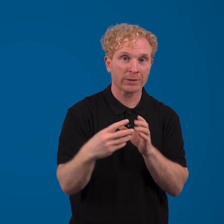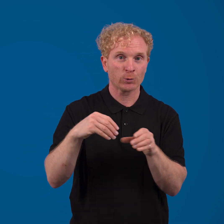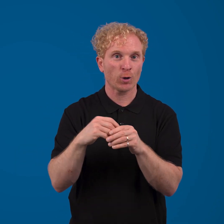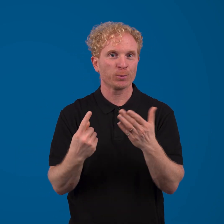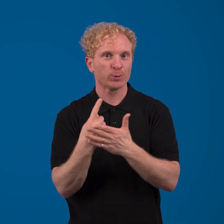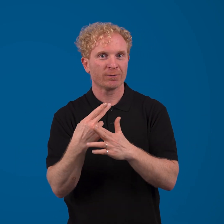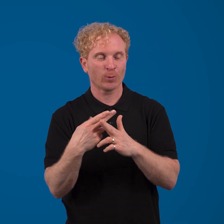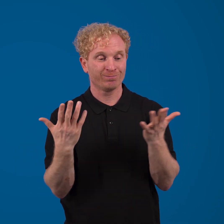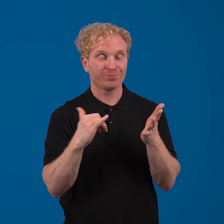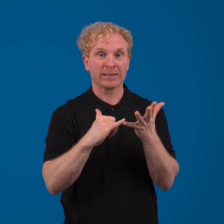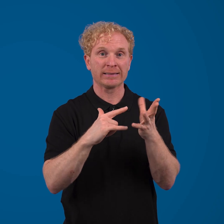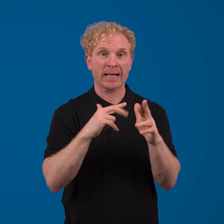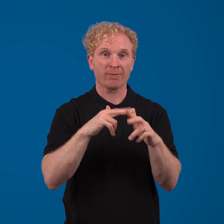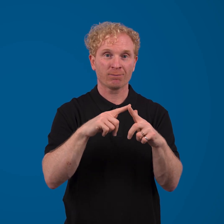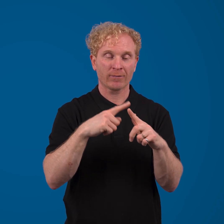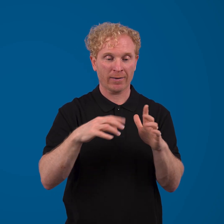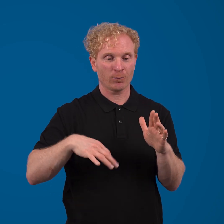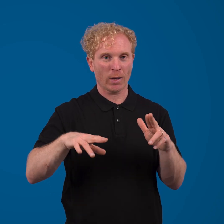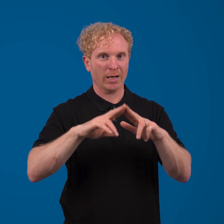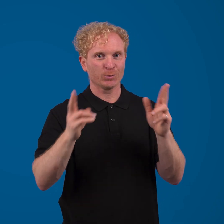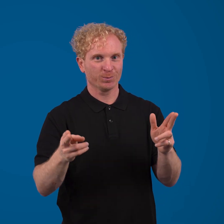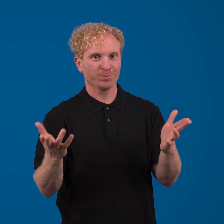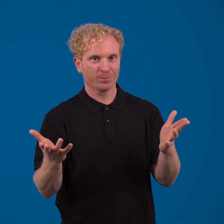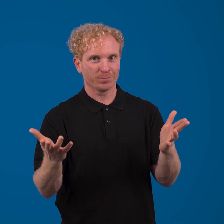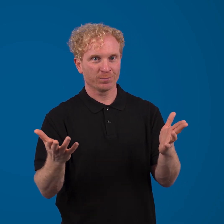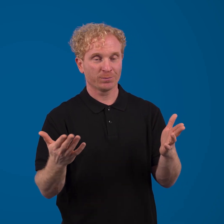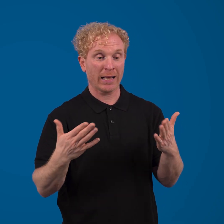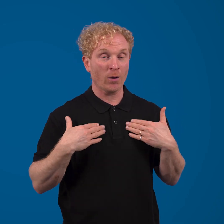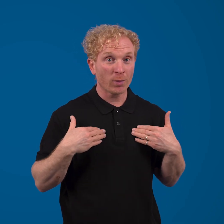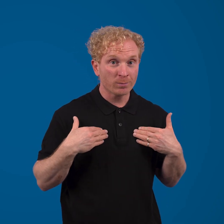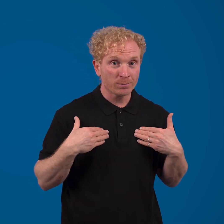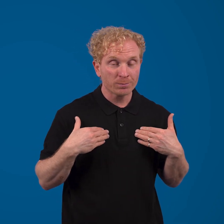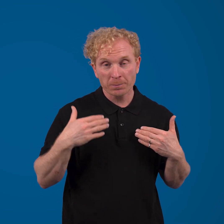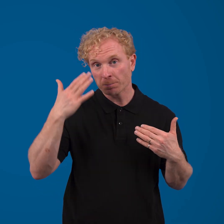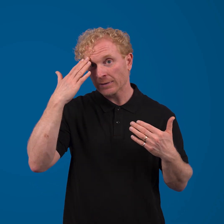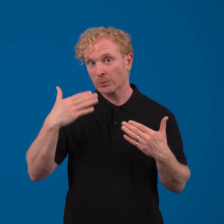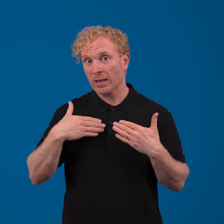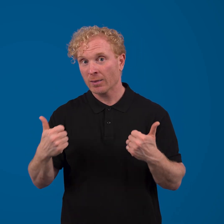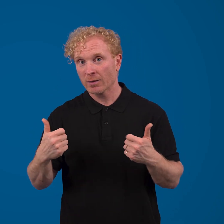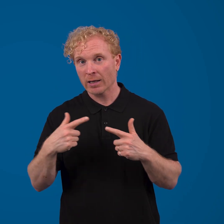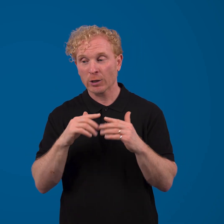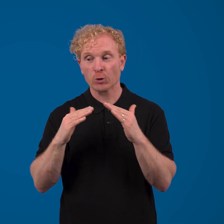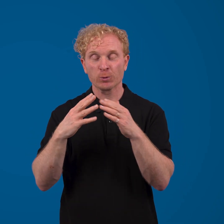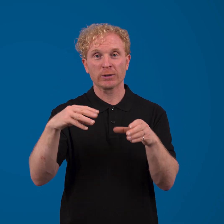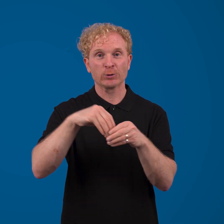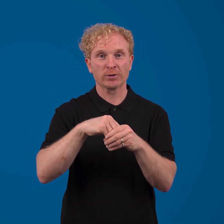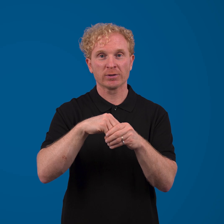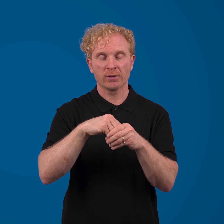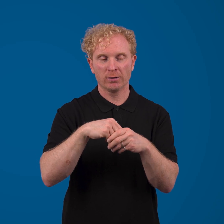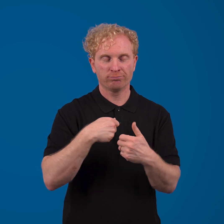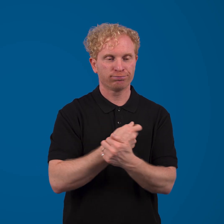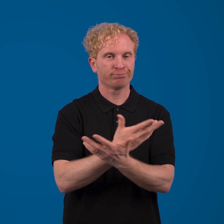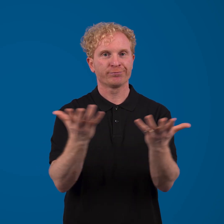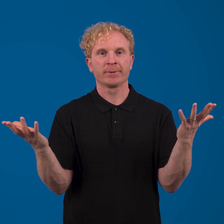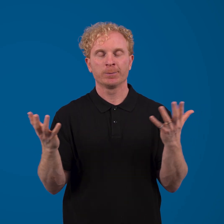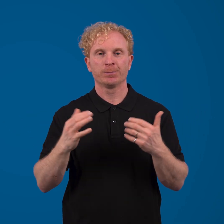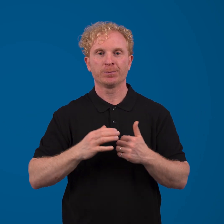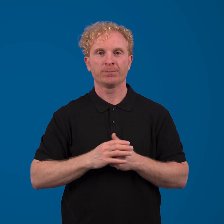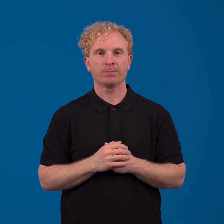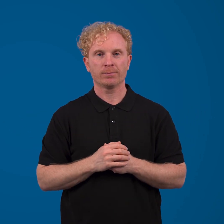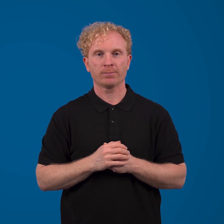including opportunities for safe and affordable housing, health, mental health, and community inclusion.